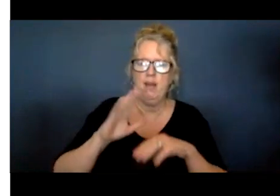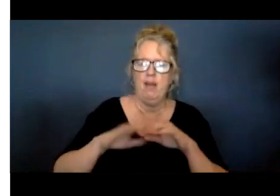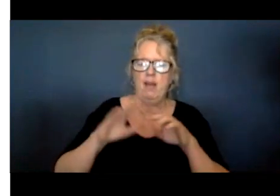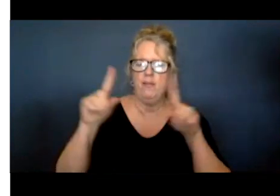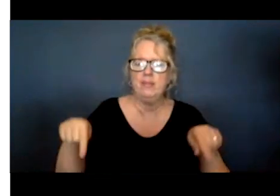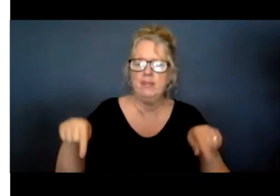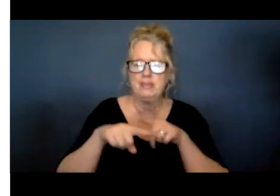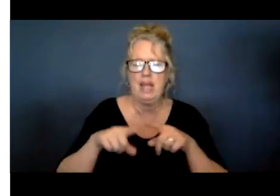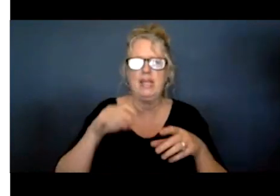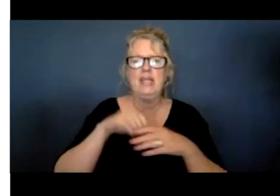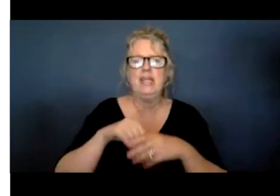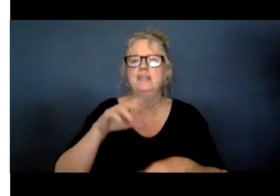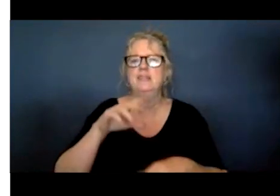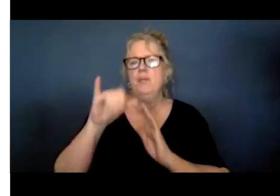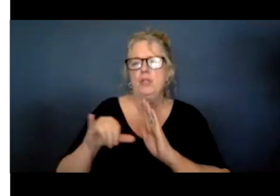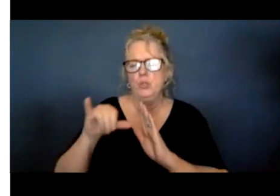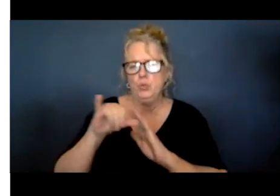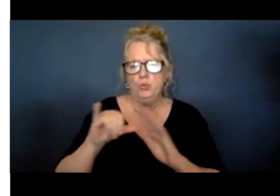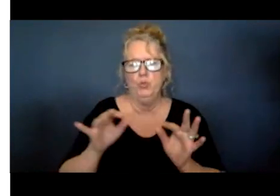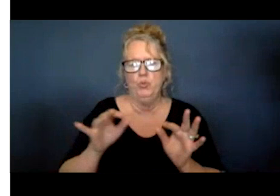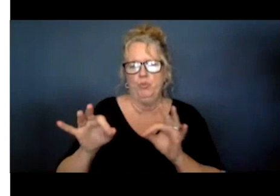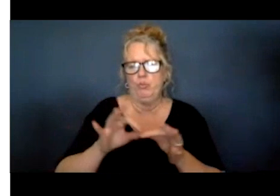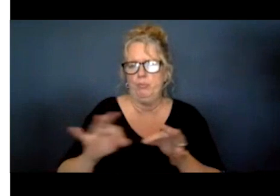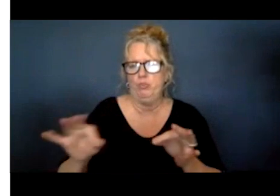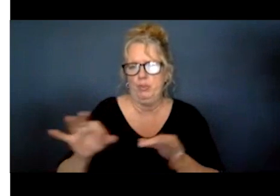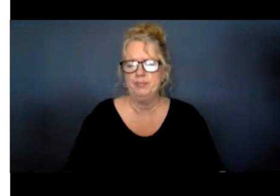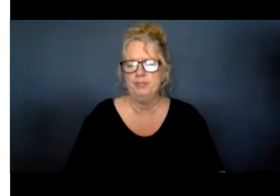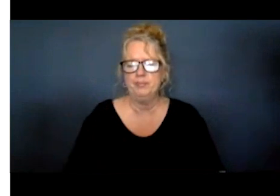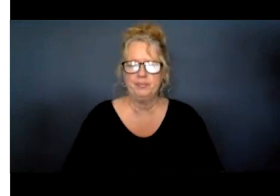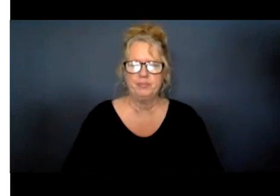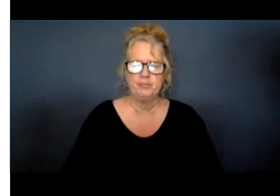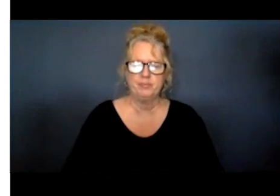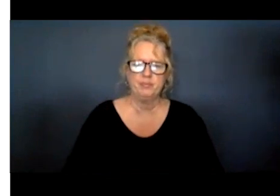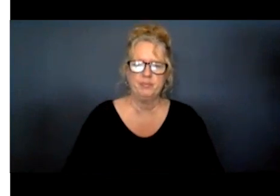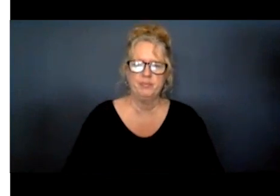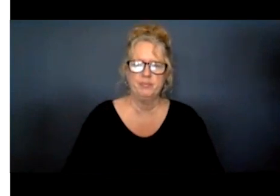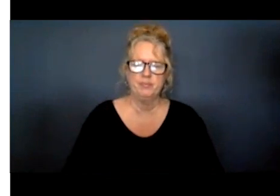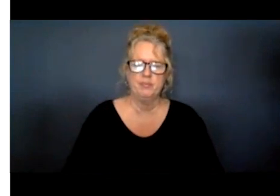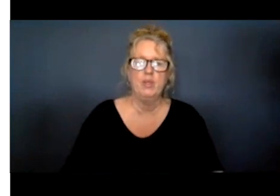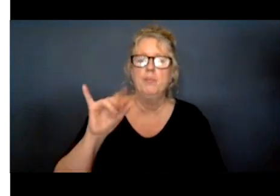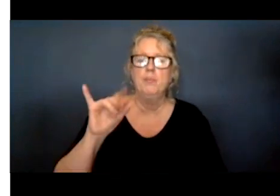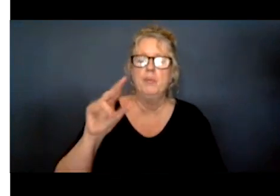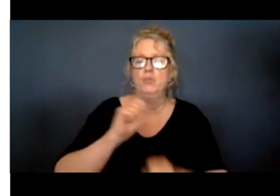as the YouTube Description below. BIT makes sure every course is